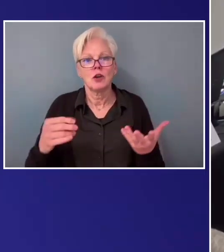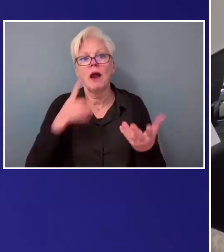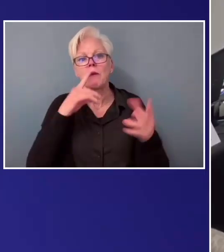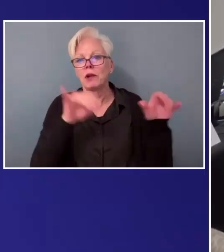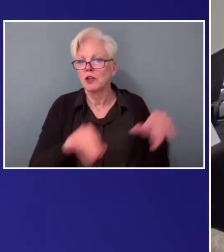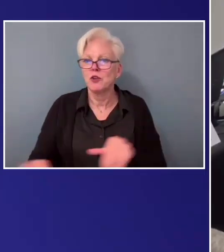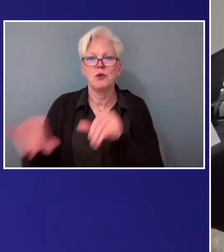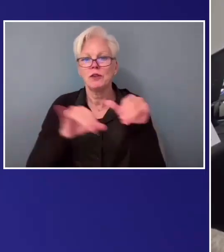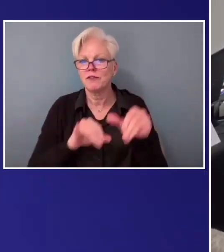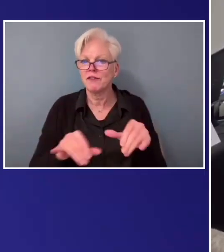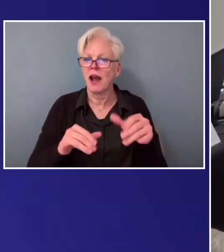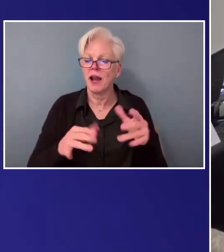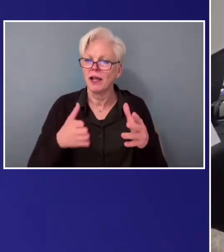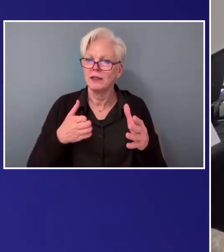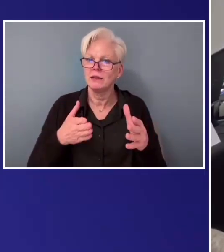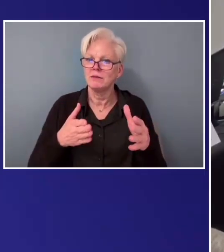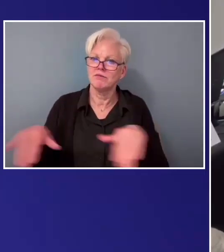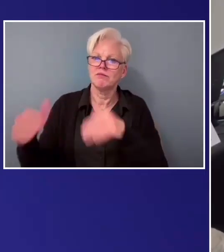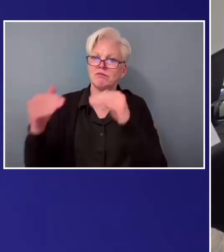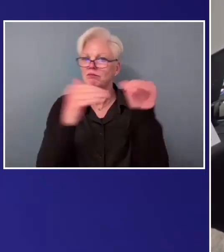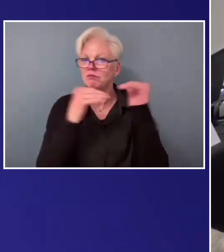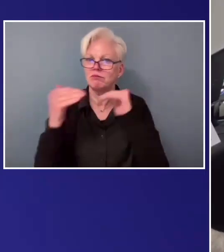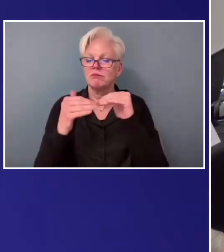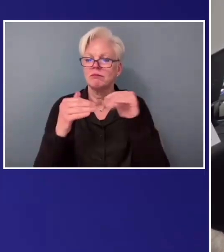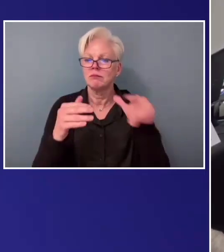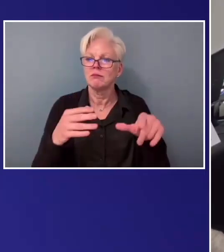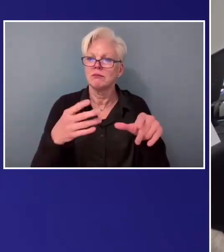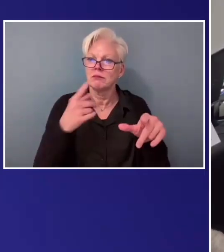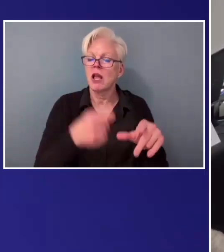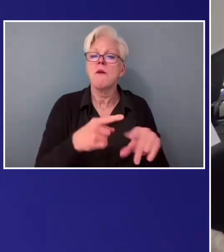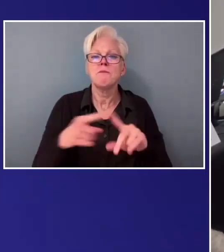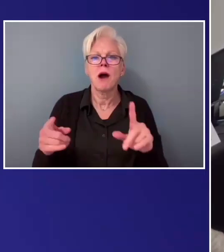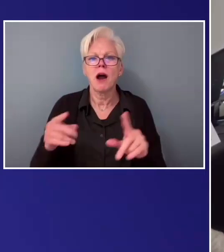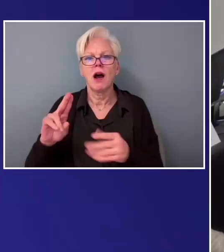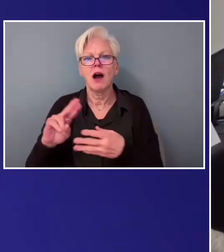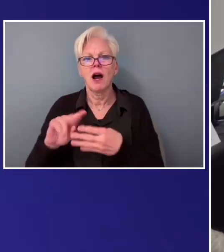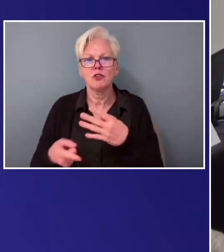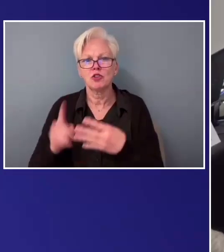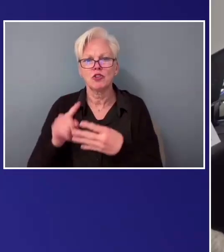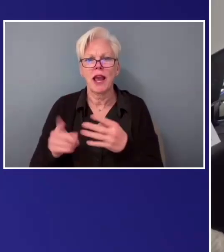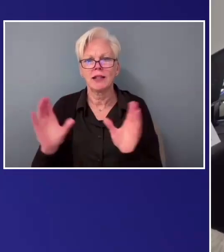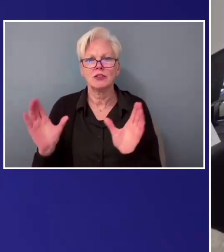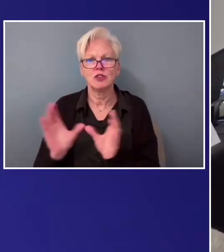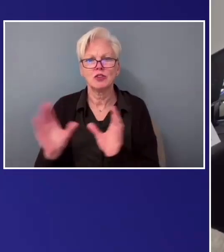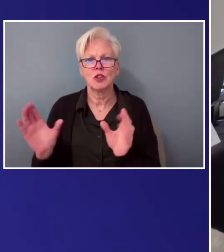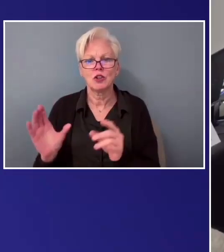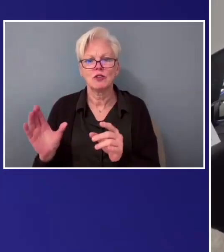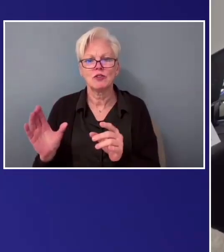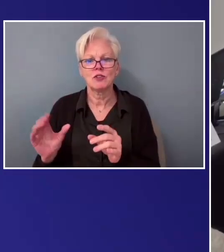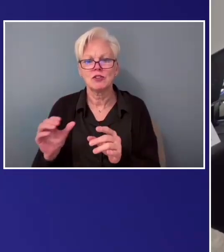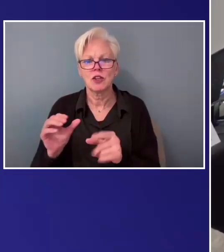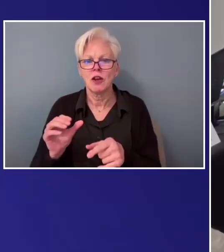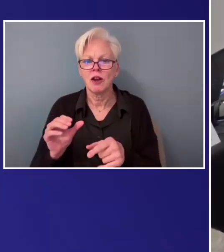But undergrad certs are not unified in the sense that they don't disproportionately serve middle career or,